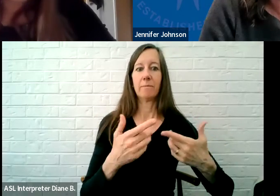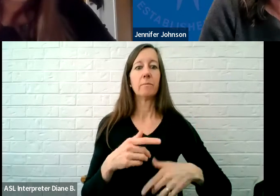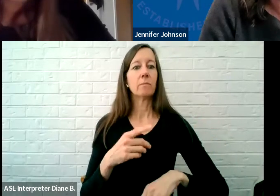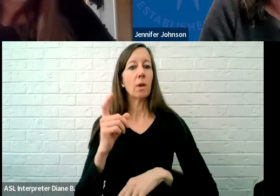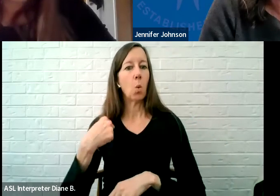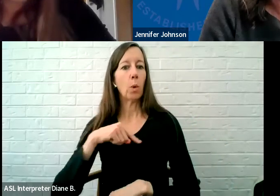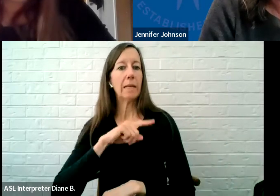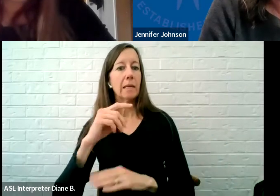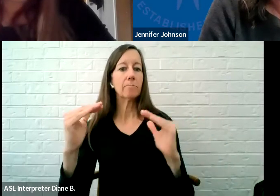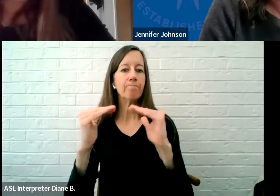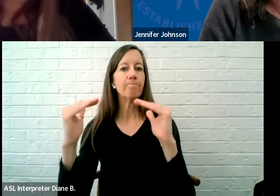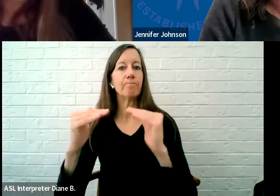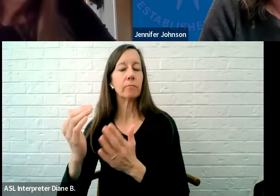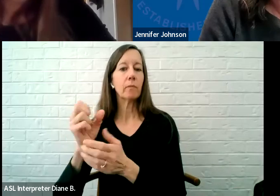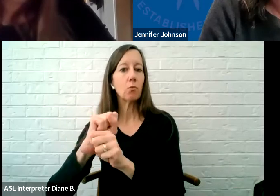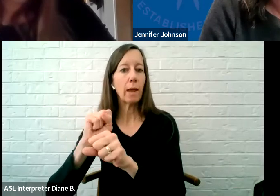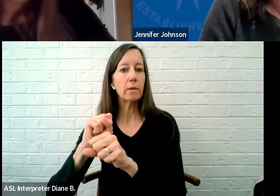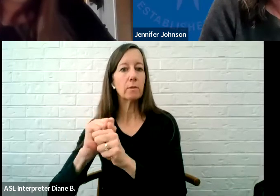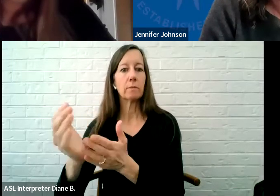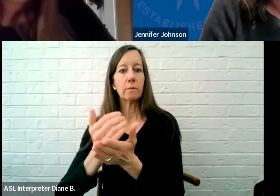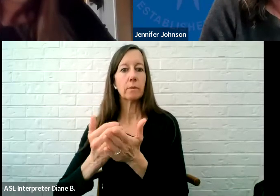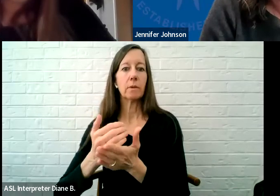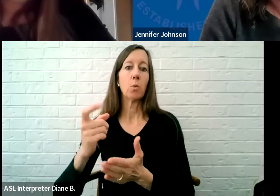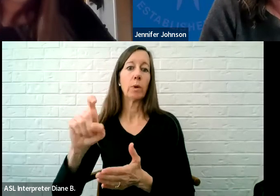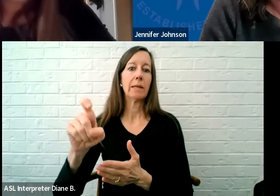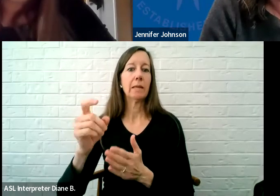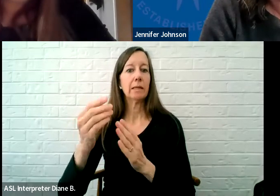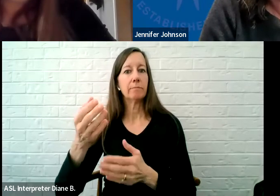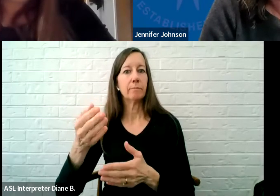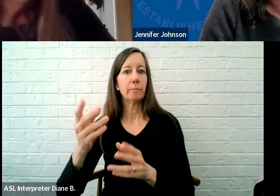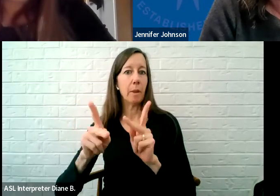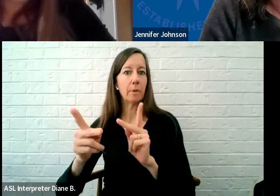certification of competencies through either the national alliance or direct